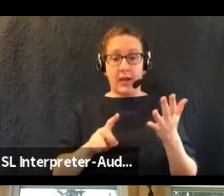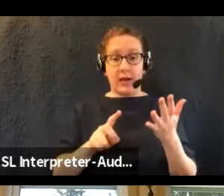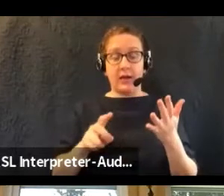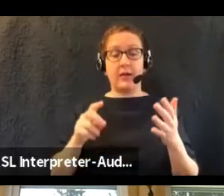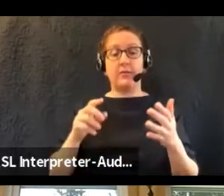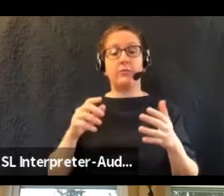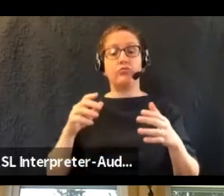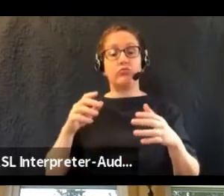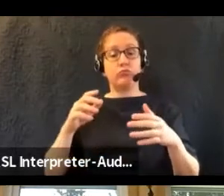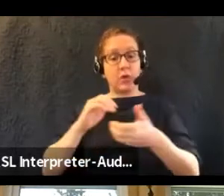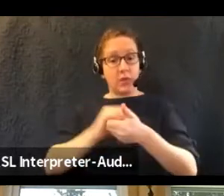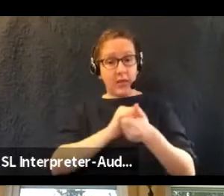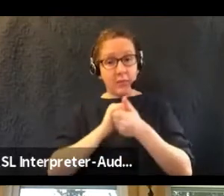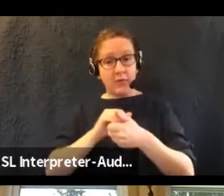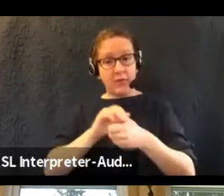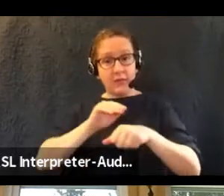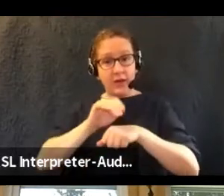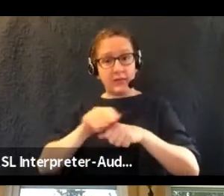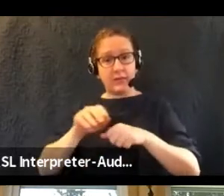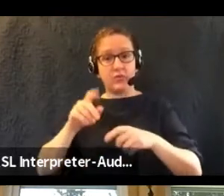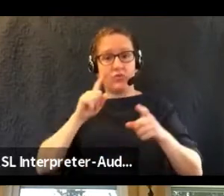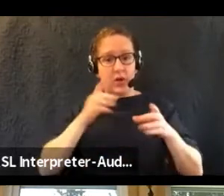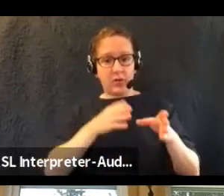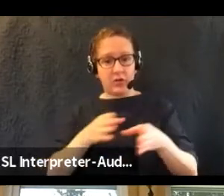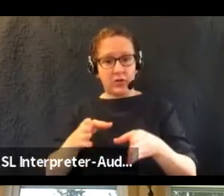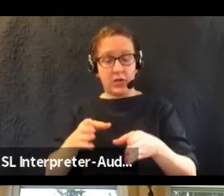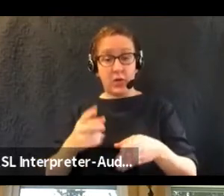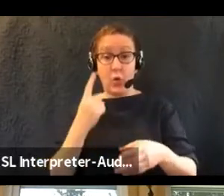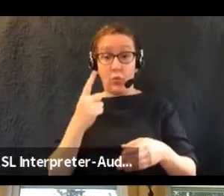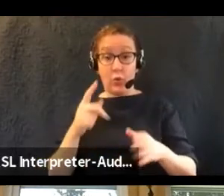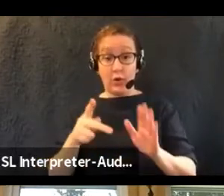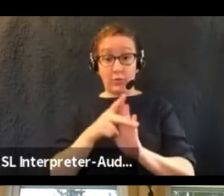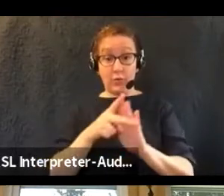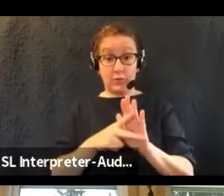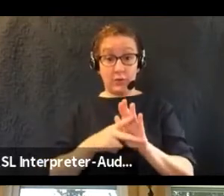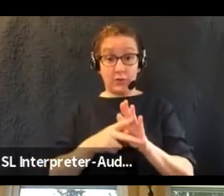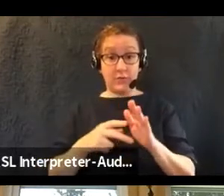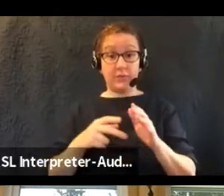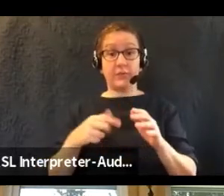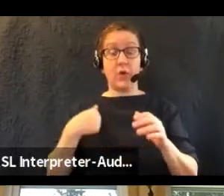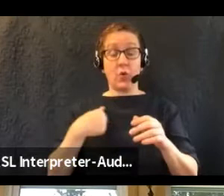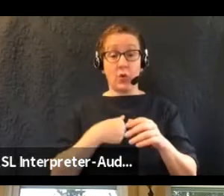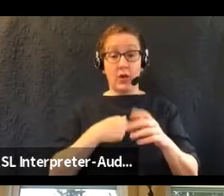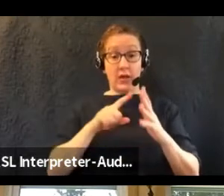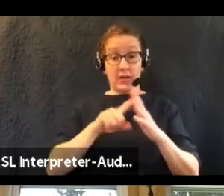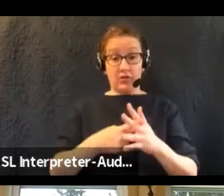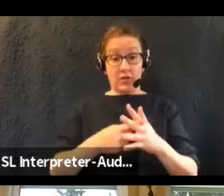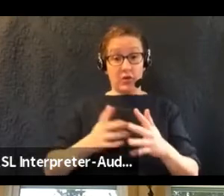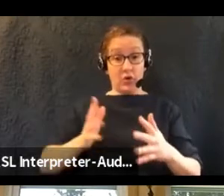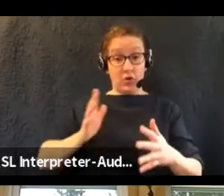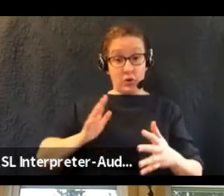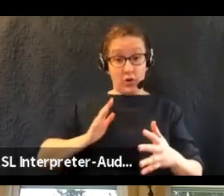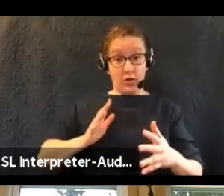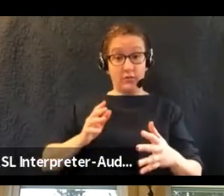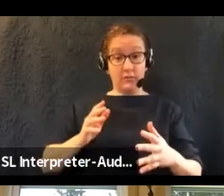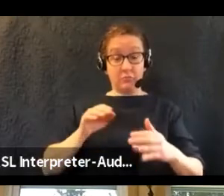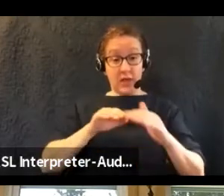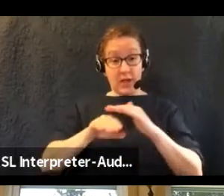One of the principles that we initiated very early on with the Access Abroad State Department